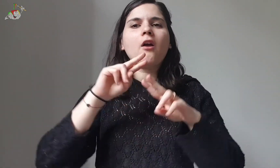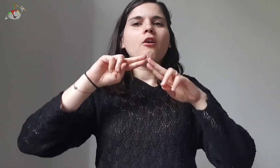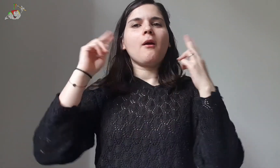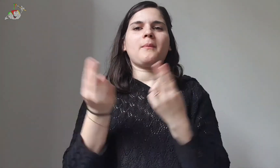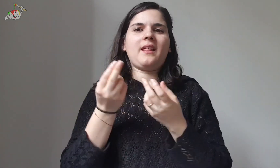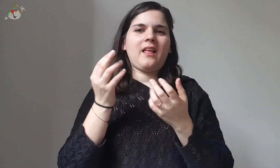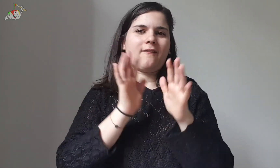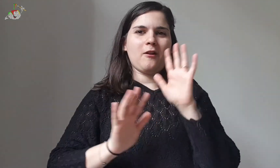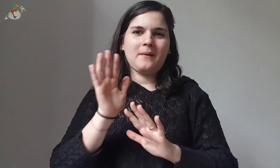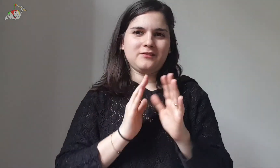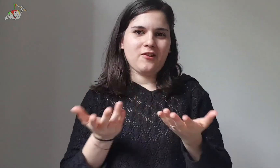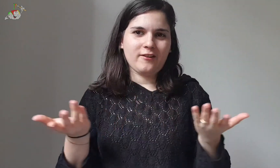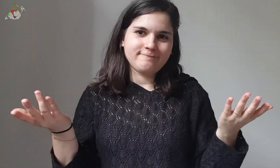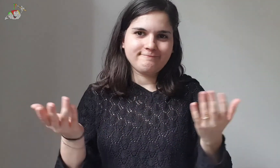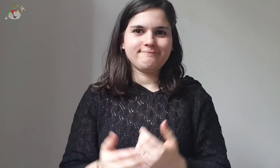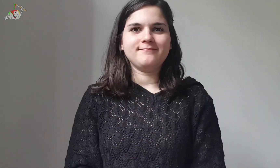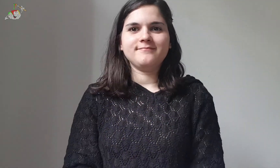so they are not fully informed.